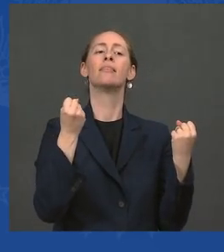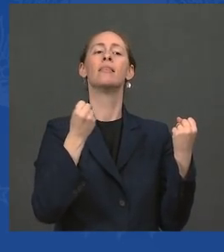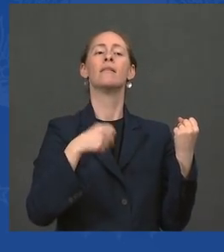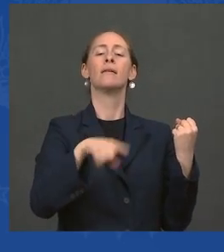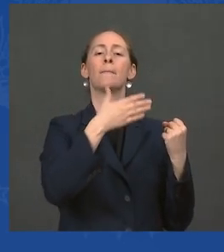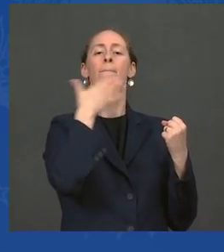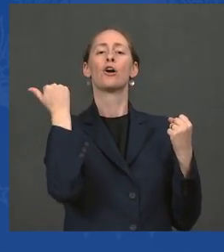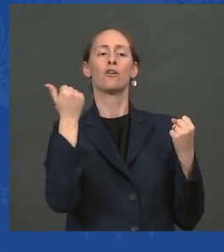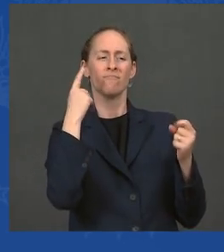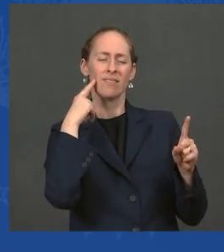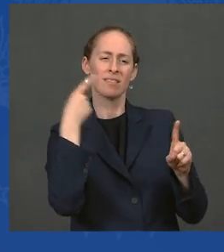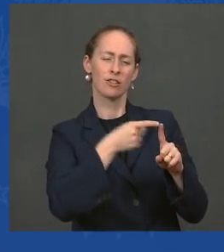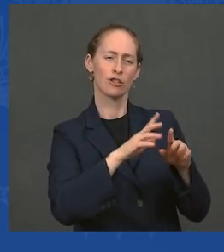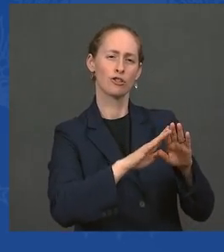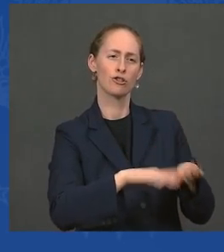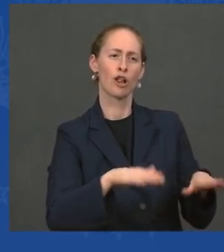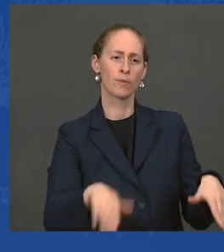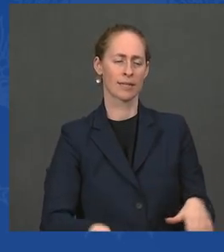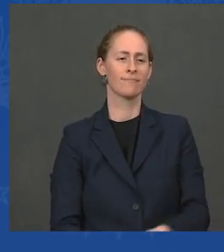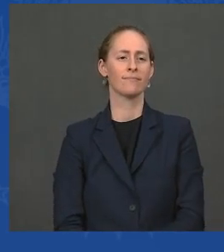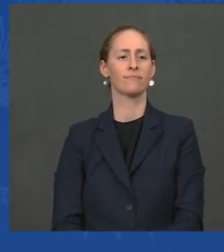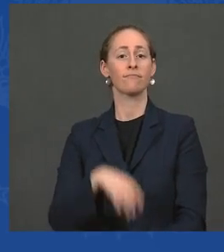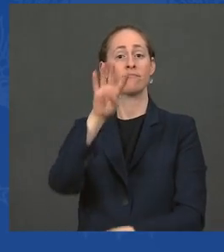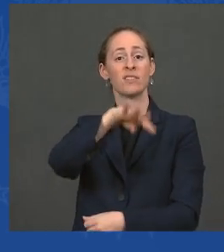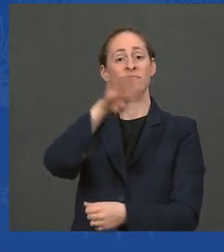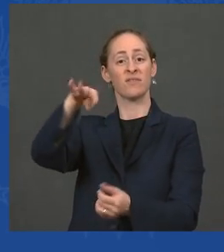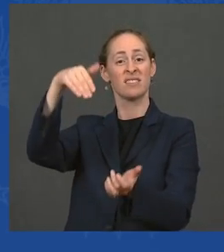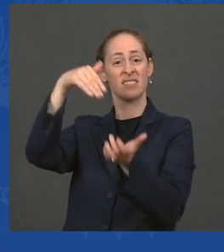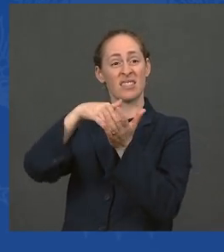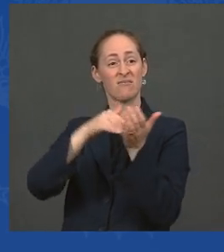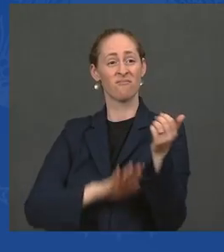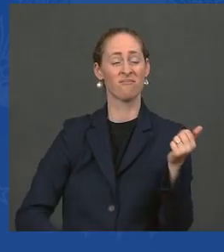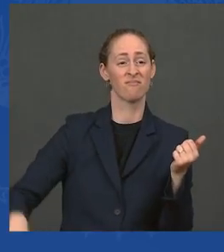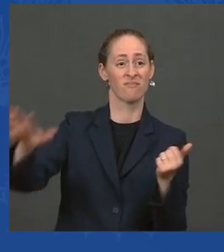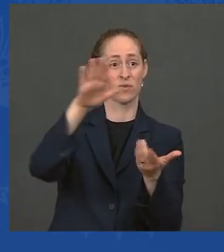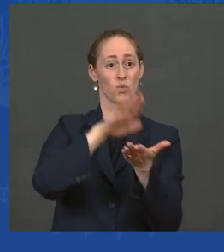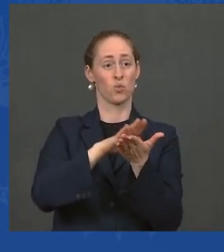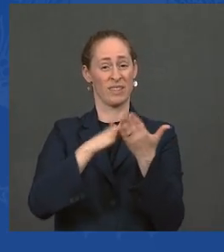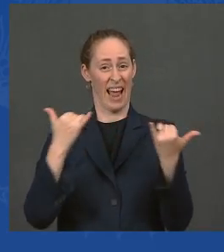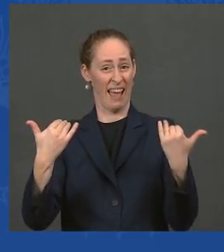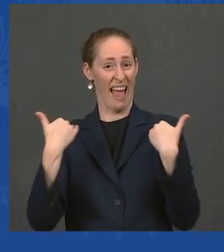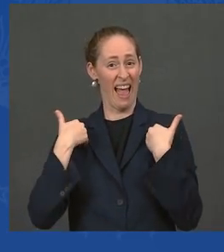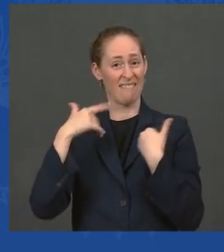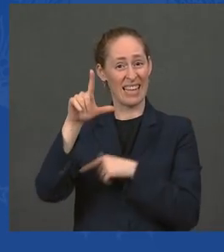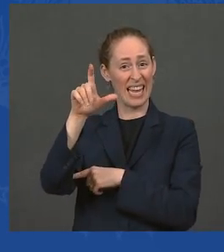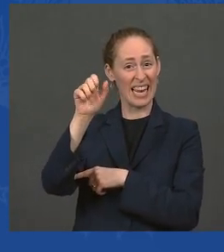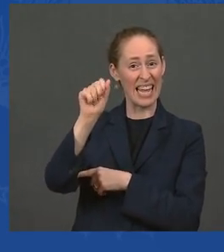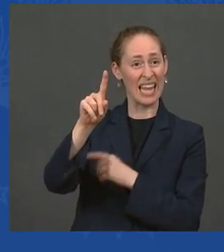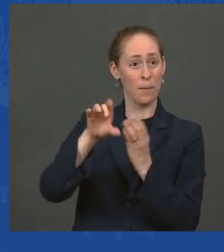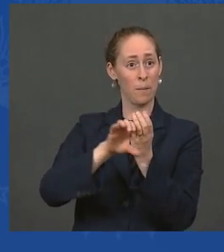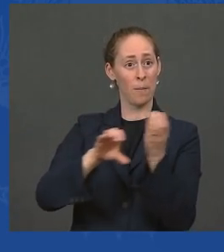Forty-four thousand schools are in a position where they have lead pipes. You send your kid to the water fountain, you got to wonder about it.